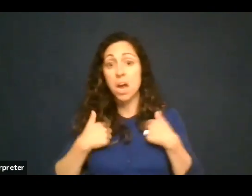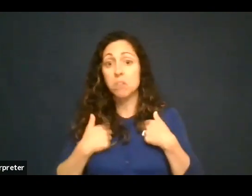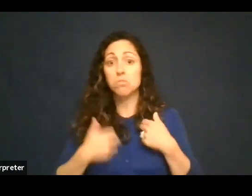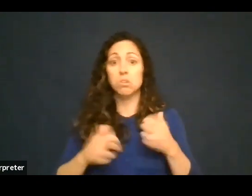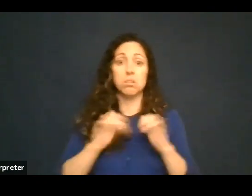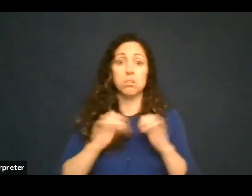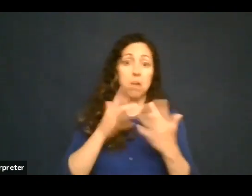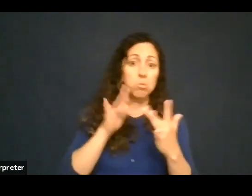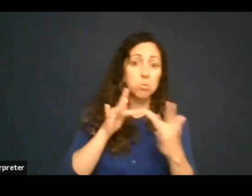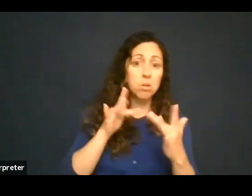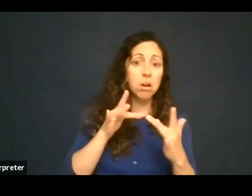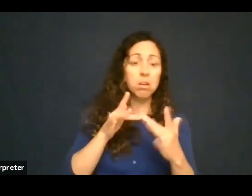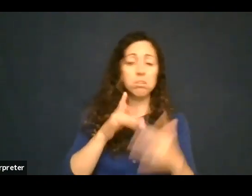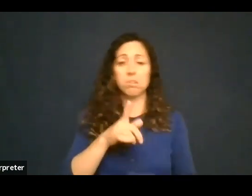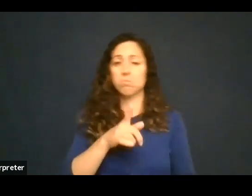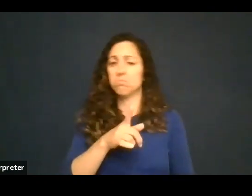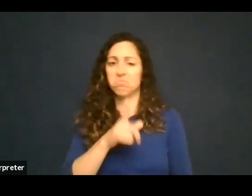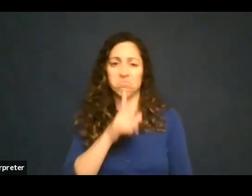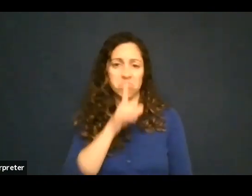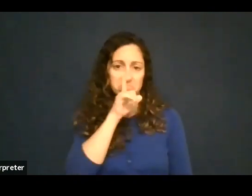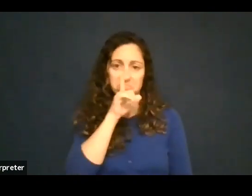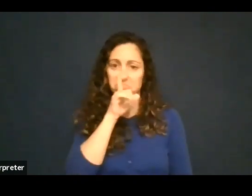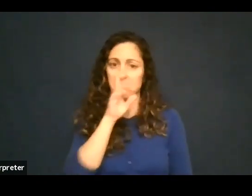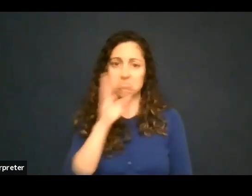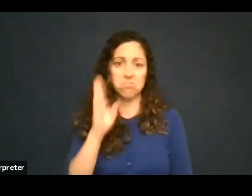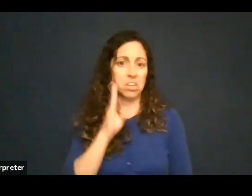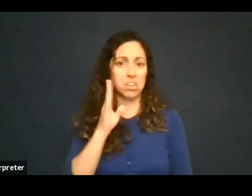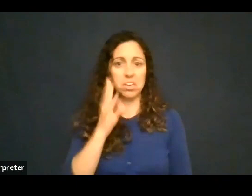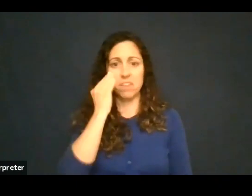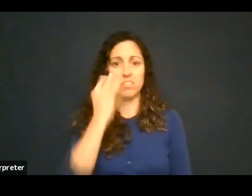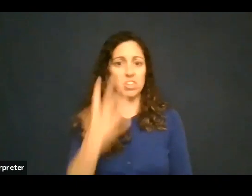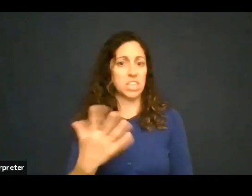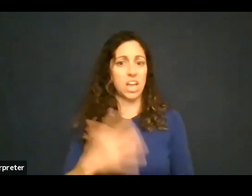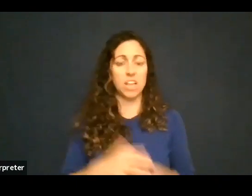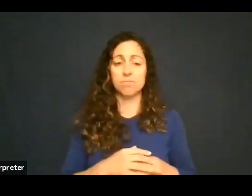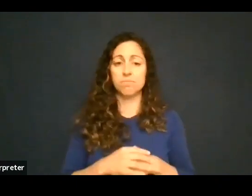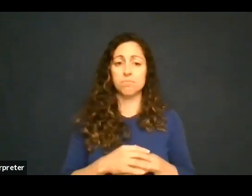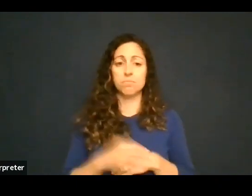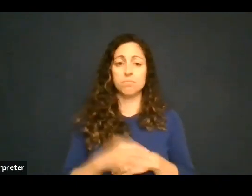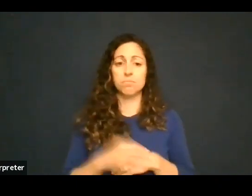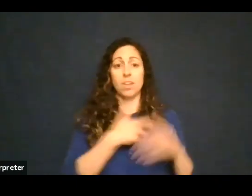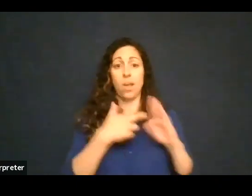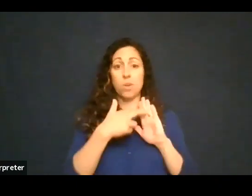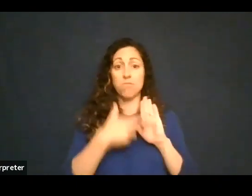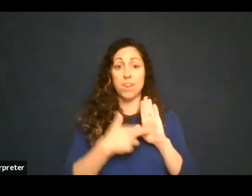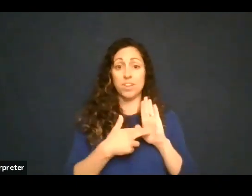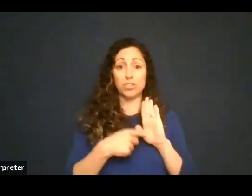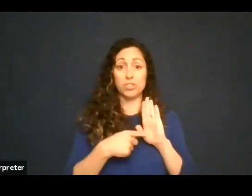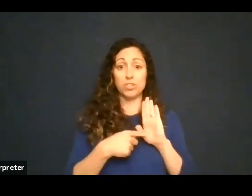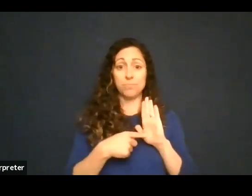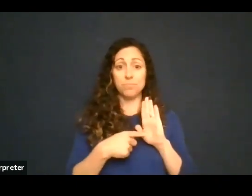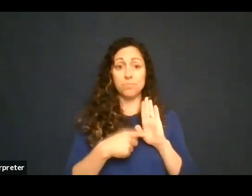in any way at all. And we have a protocol in the registry where, if industry look at these de-identified data and say,